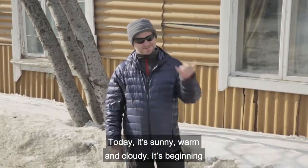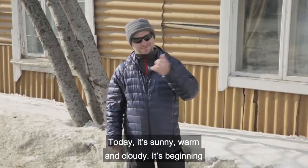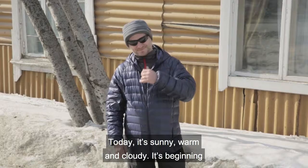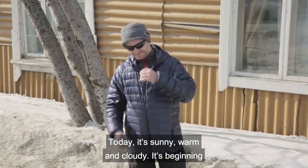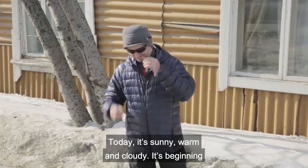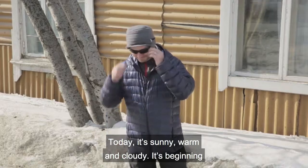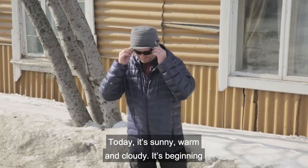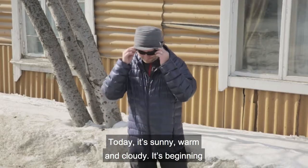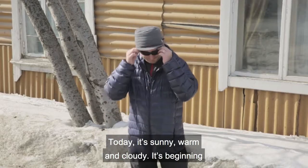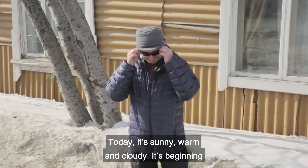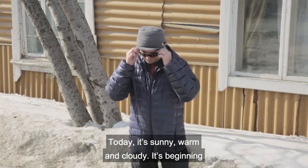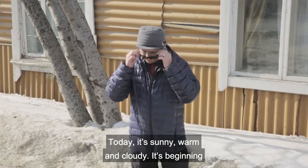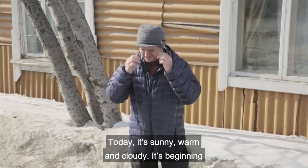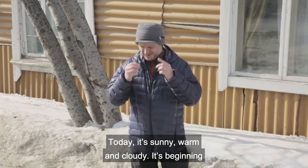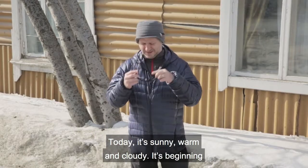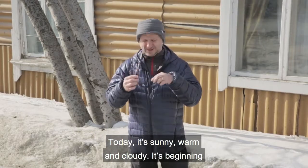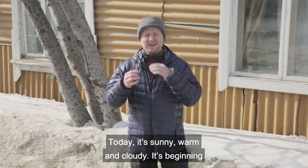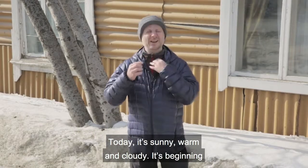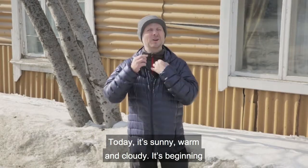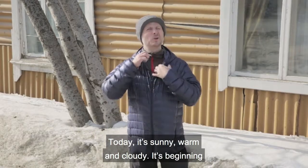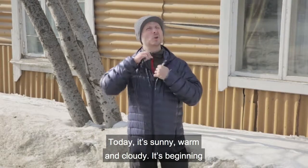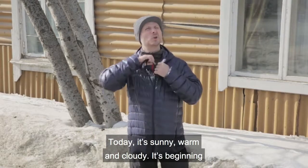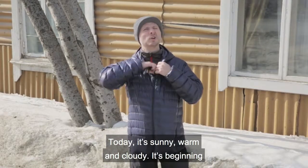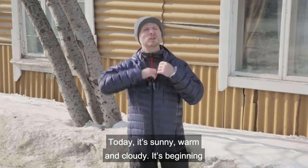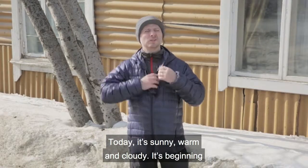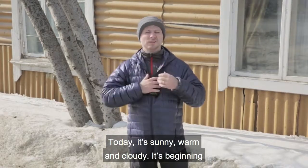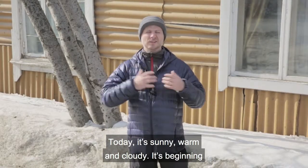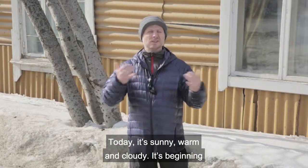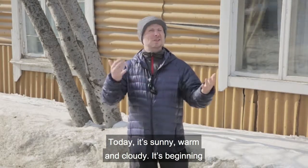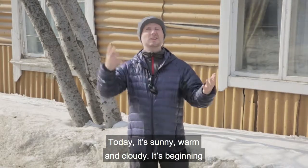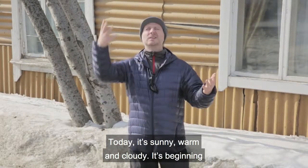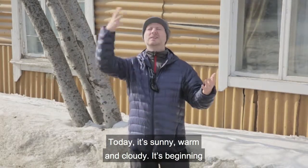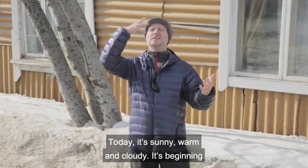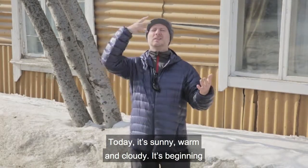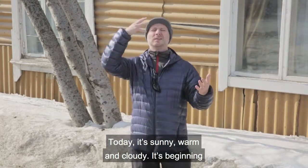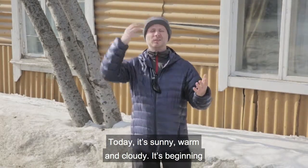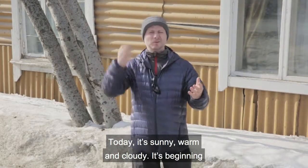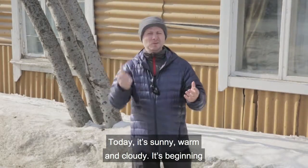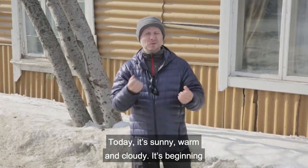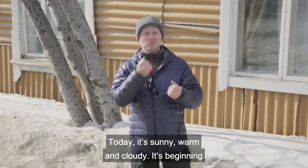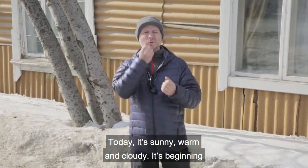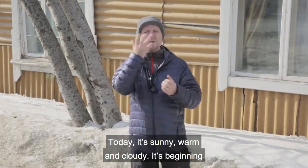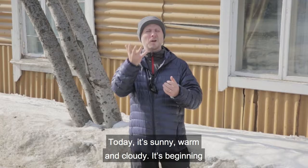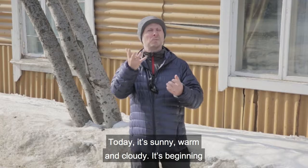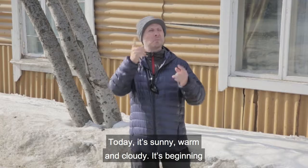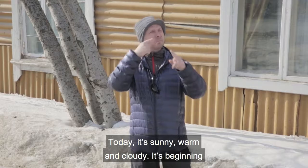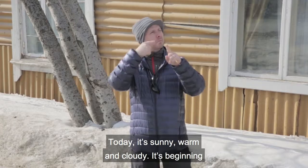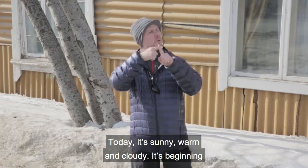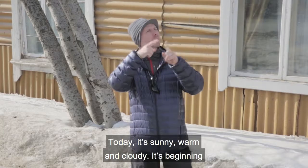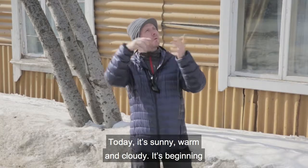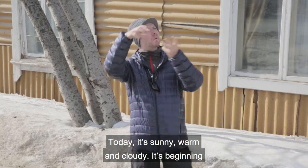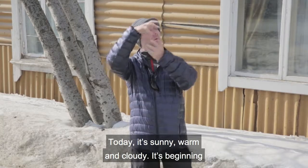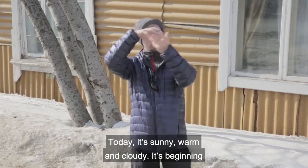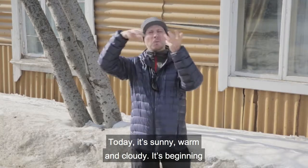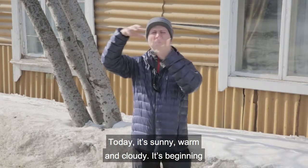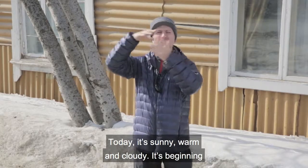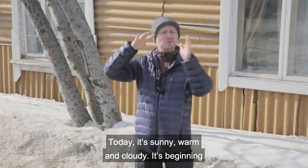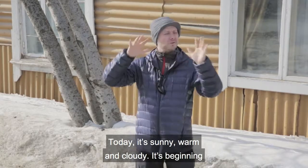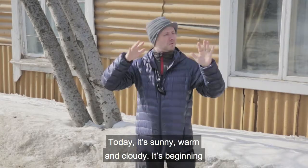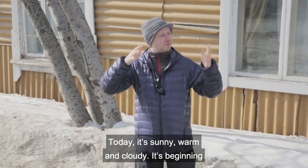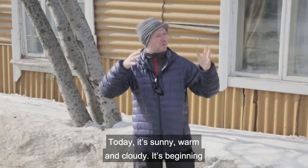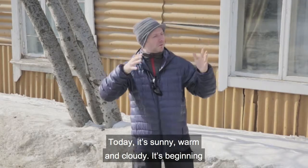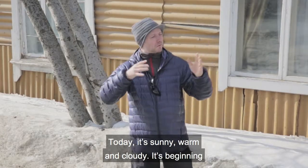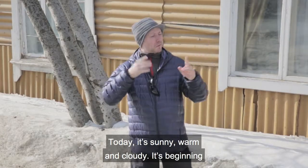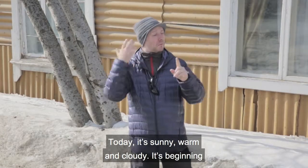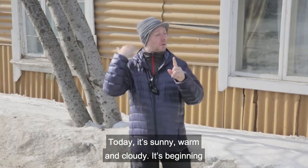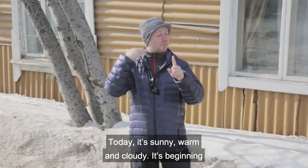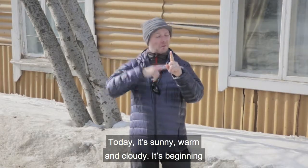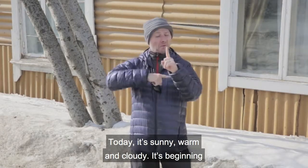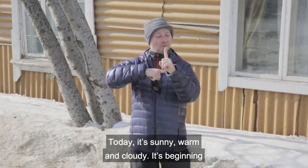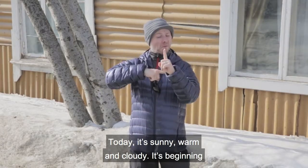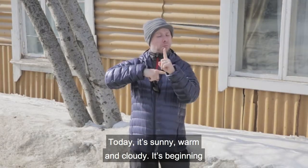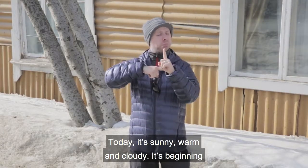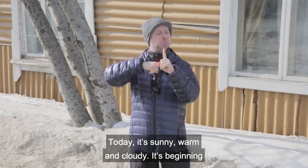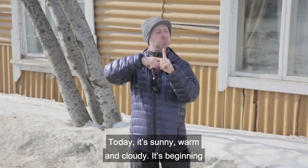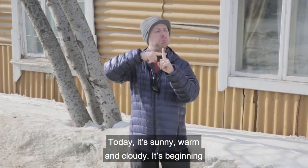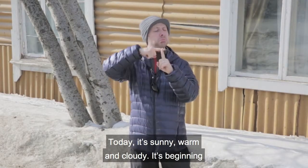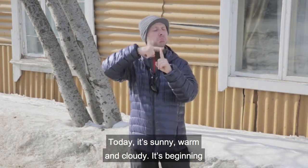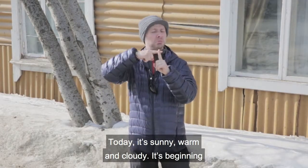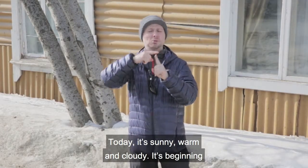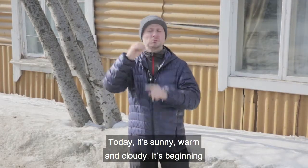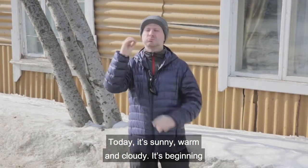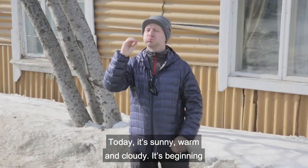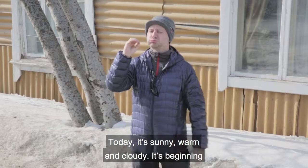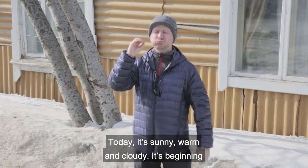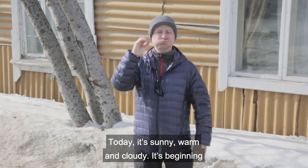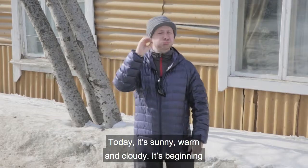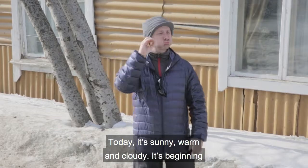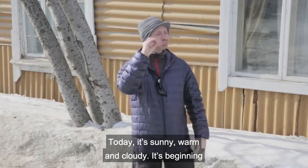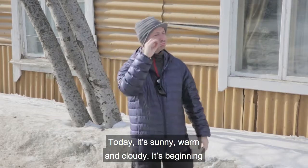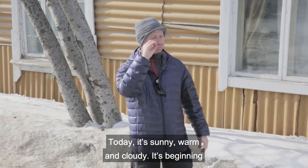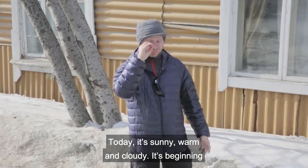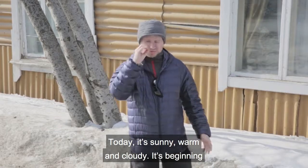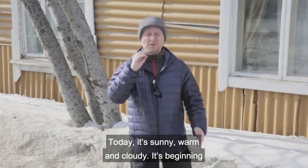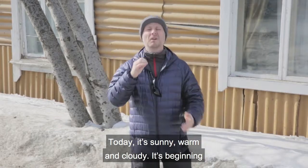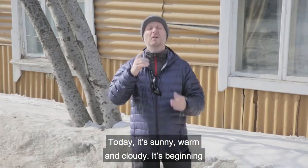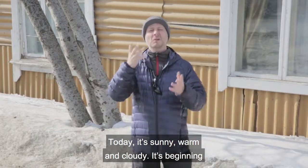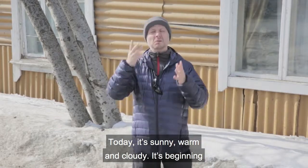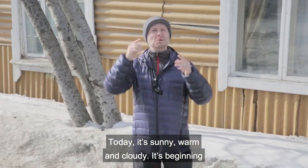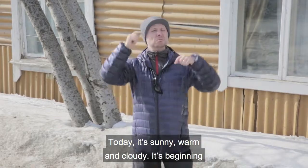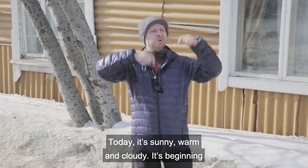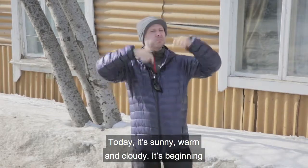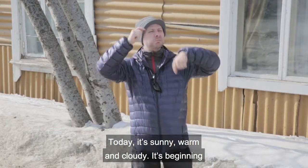Today, it’s sunny, warm and cloudy. It’s beginning